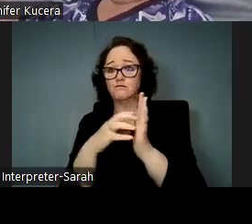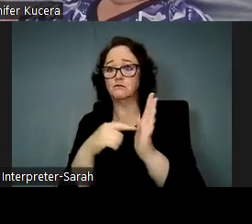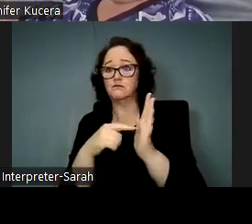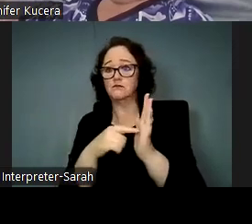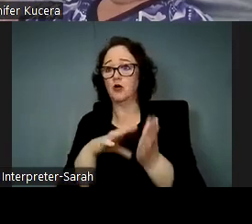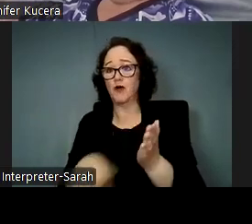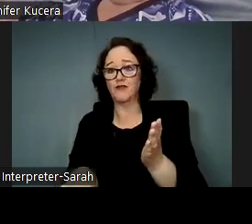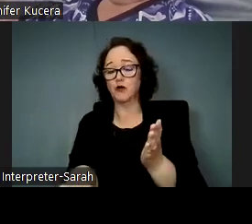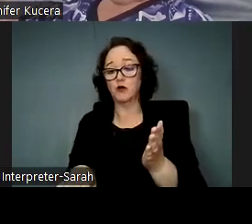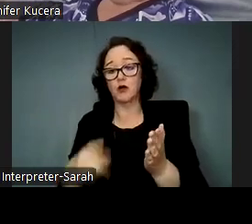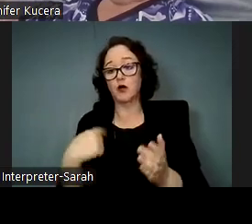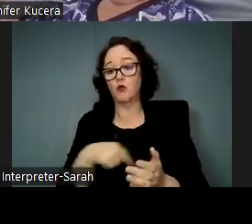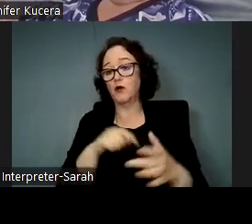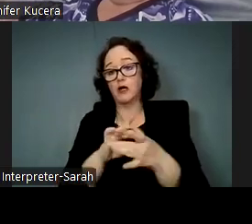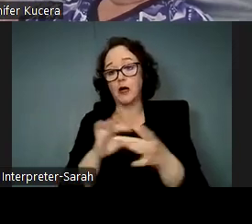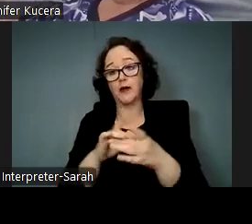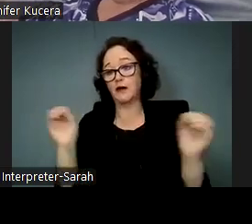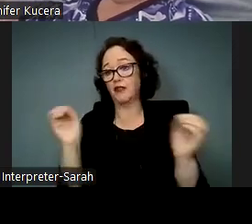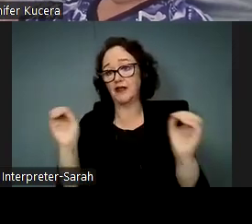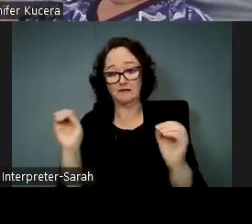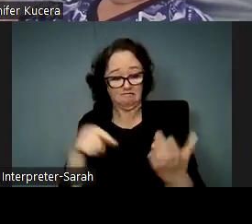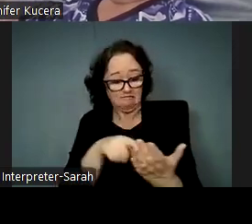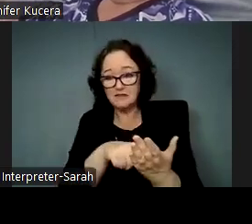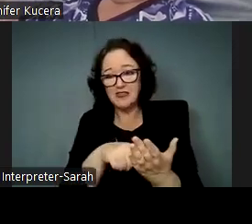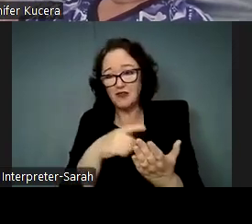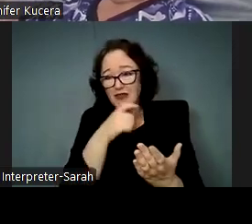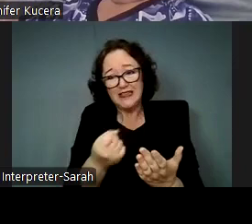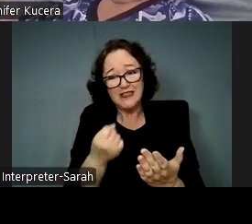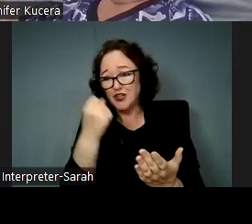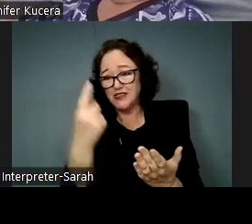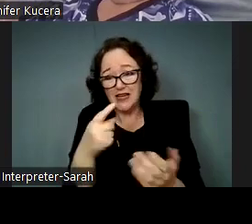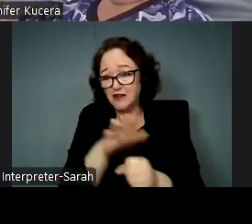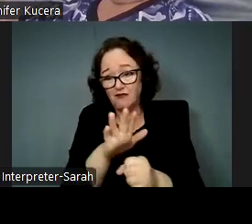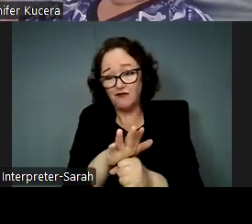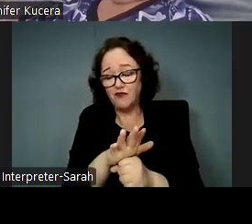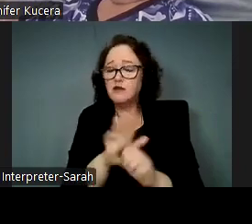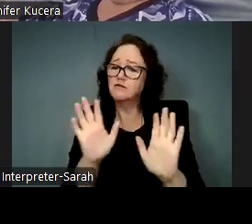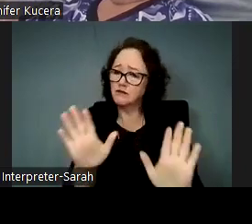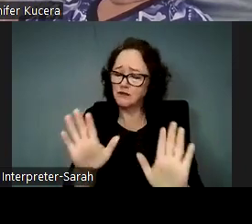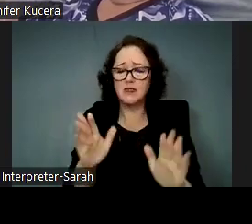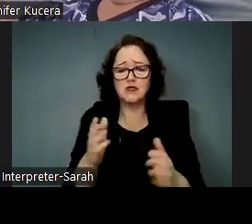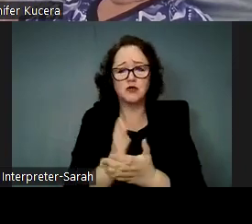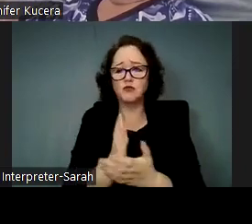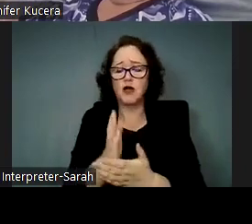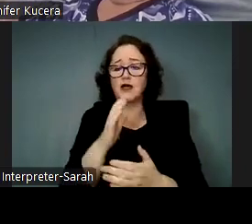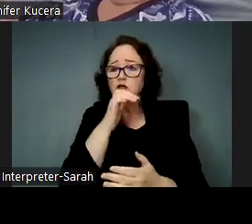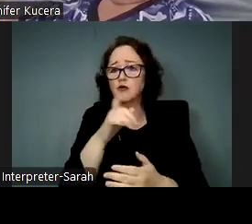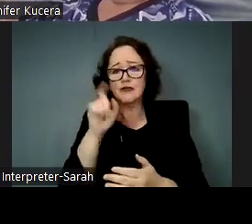enough understanding to even comment. So that's okay, you don't have to comment on every single part of the waiver. Could